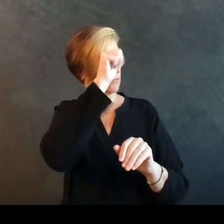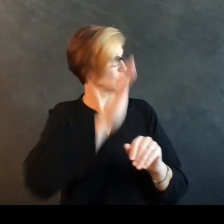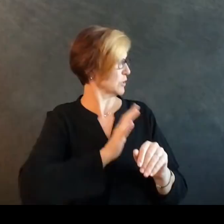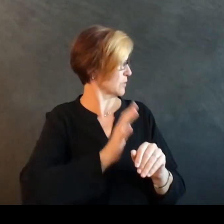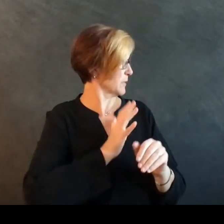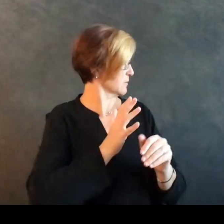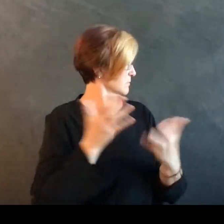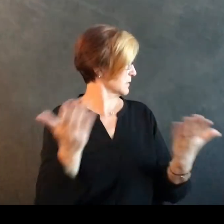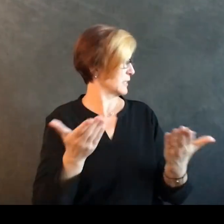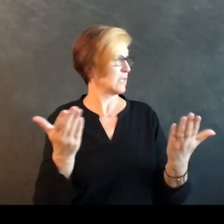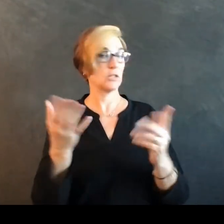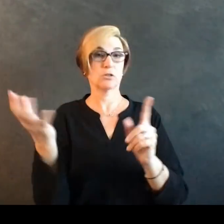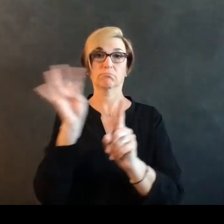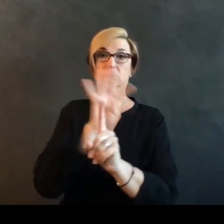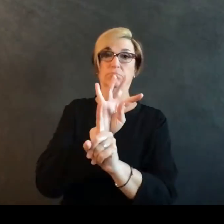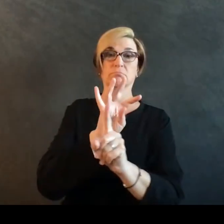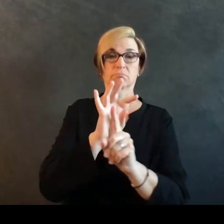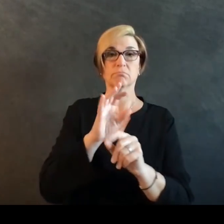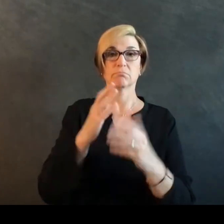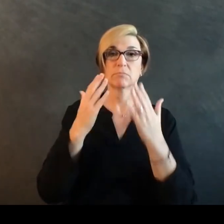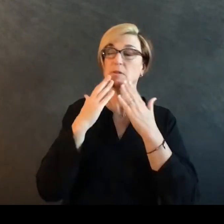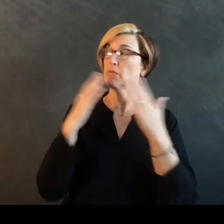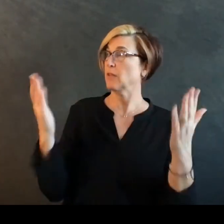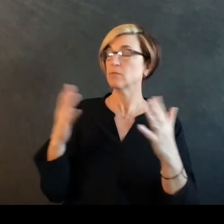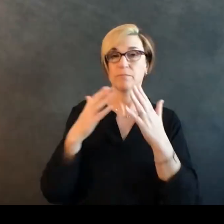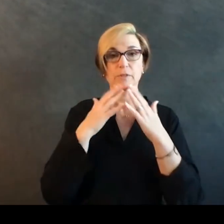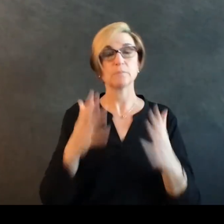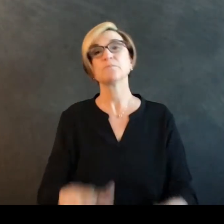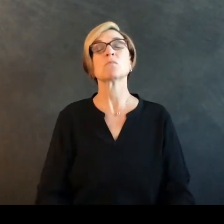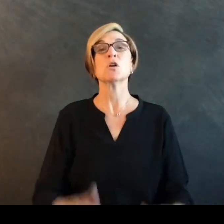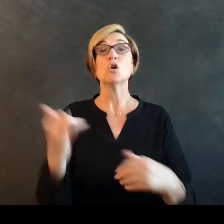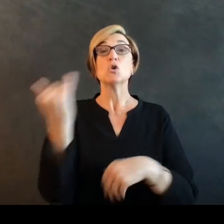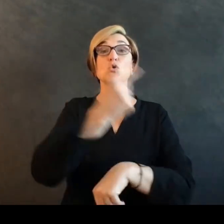thank you very much today my administration is also issuing new